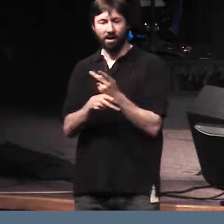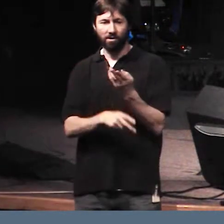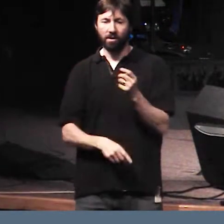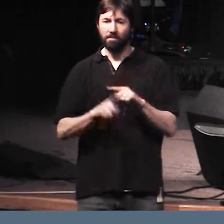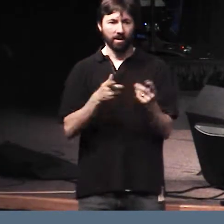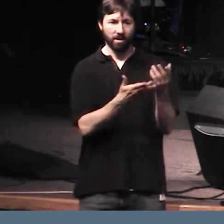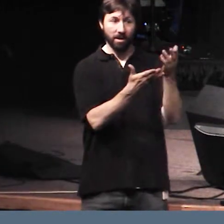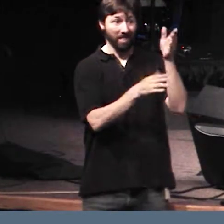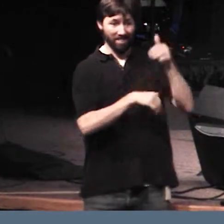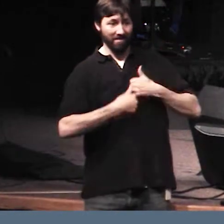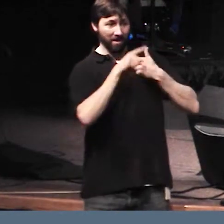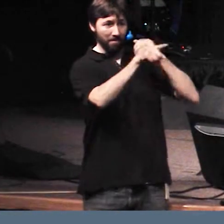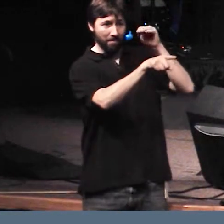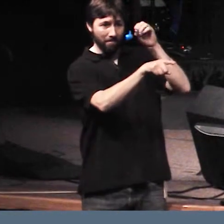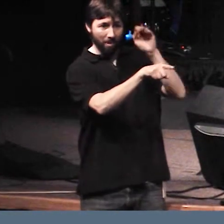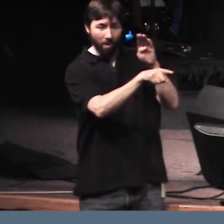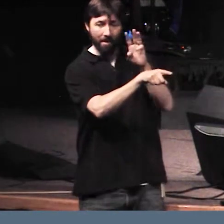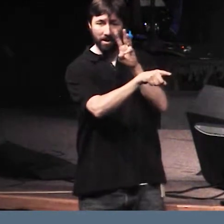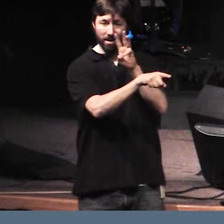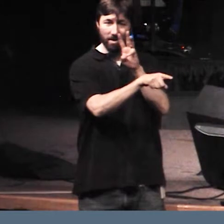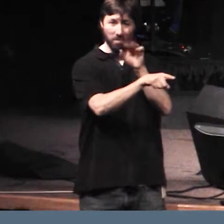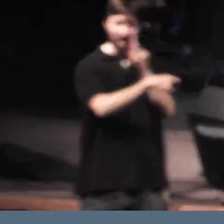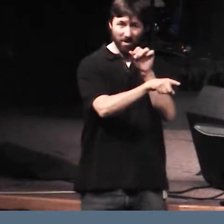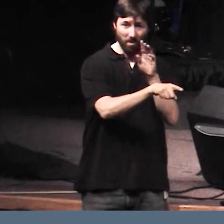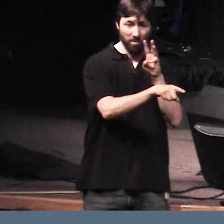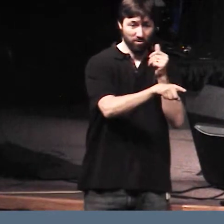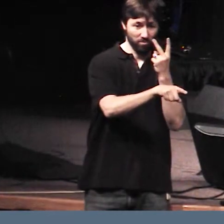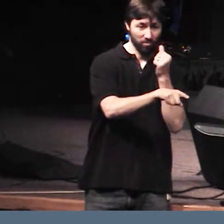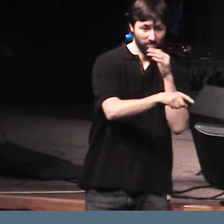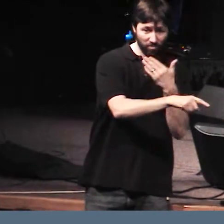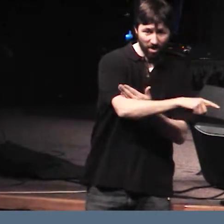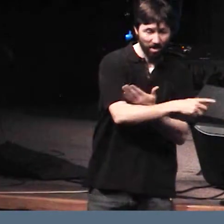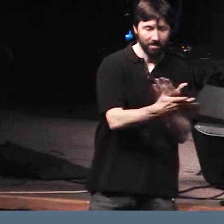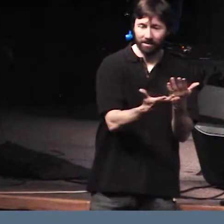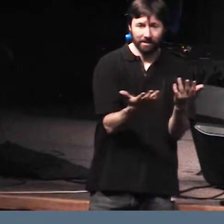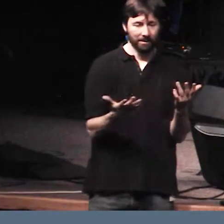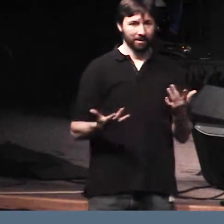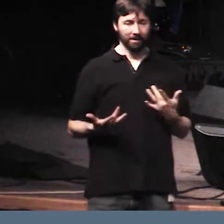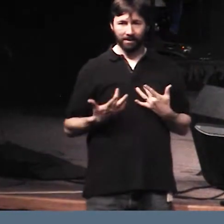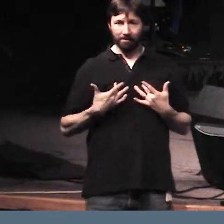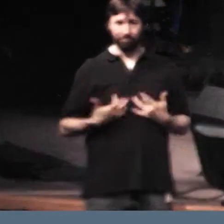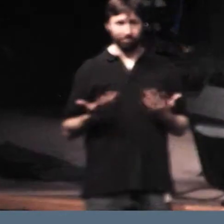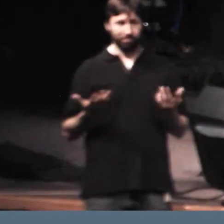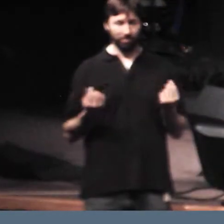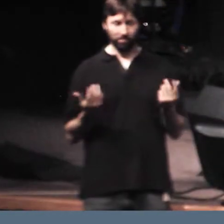two widowed daughters in law and they really were destitute Moab had no such laws